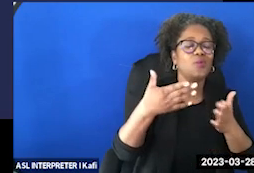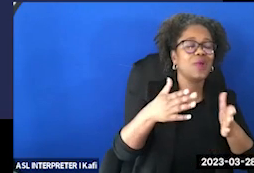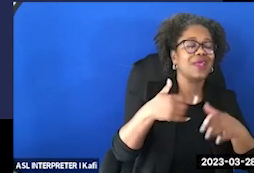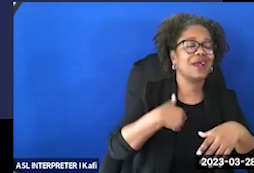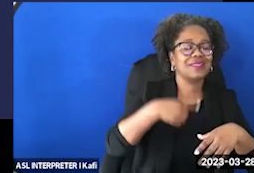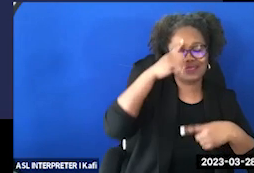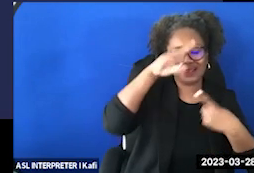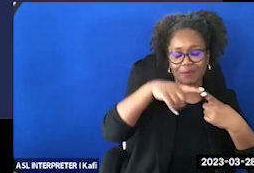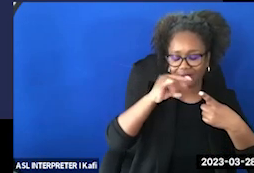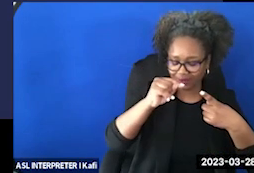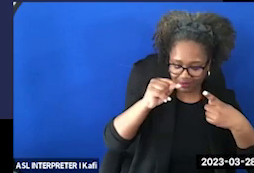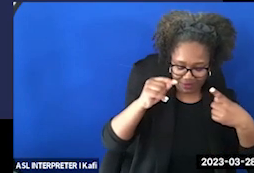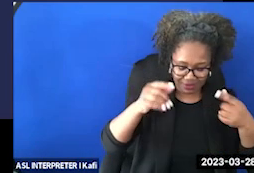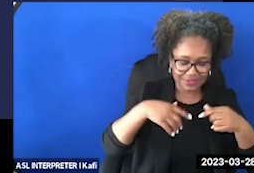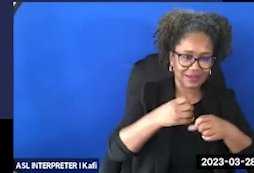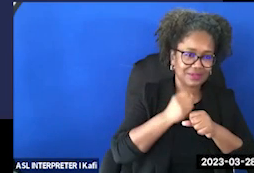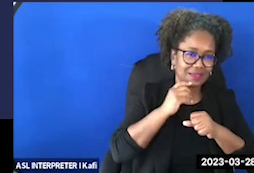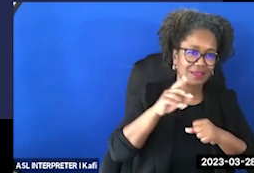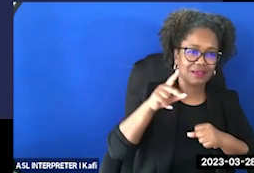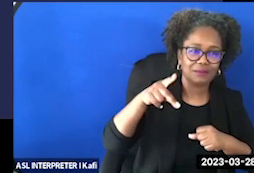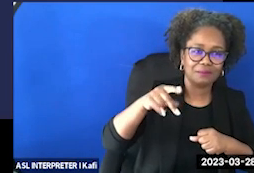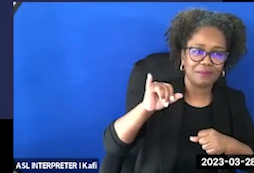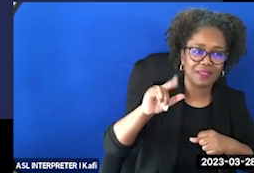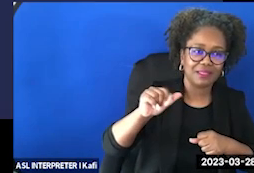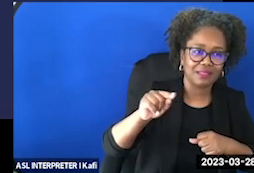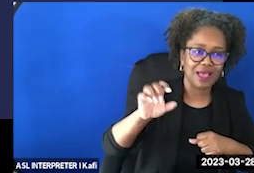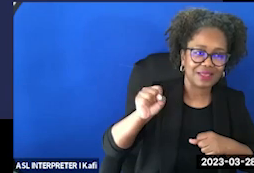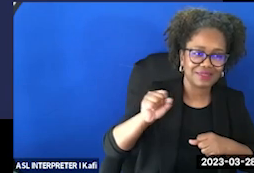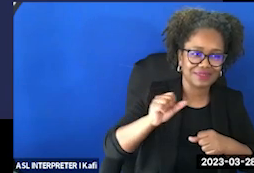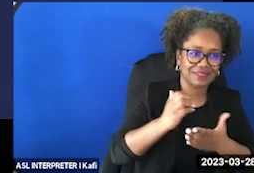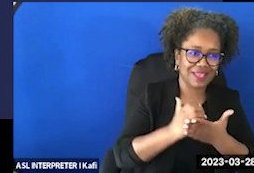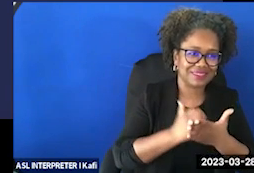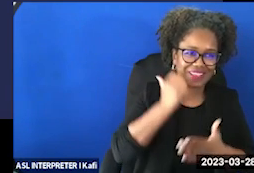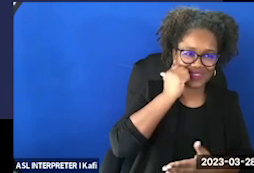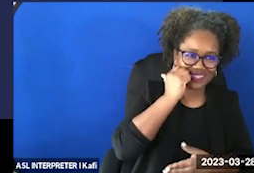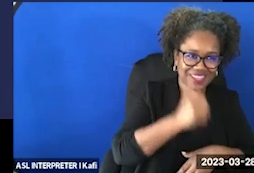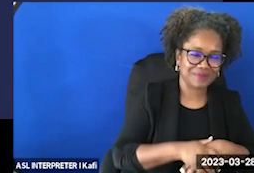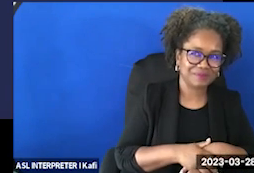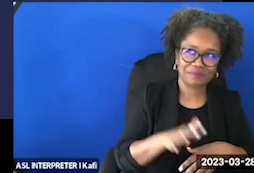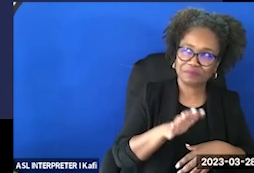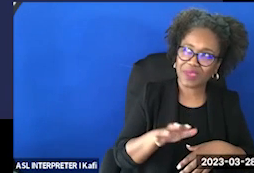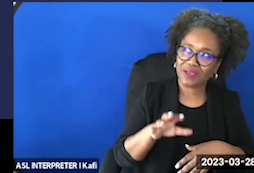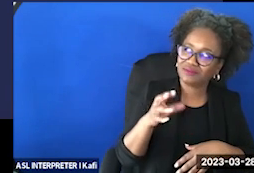Debbie Stine, Science & Technology Policy Academy: 12 people. That's how many like reformers, and so forth, are in there, and every once in a while, and I've been doing this for years and years.